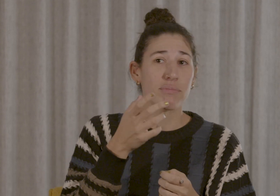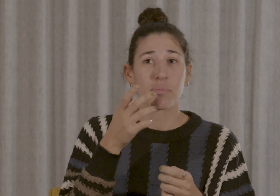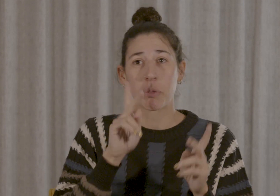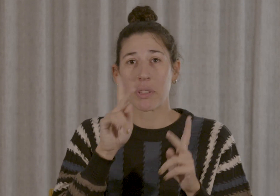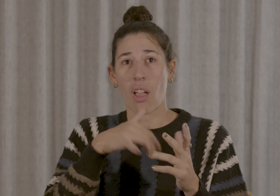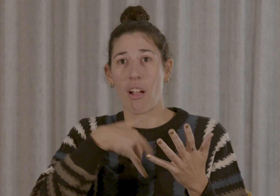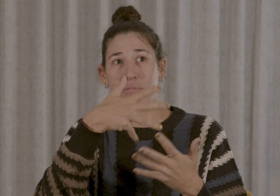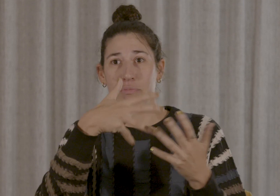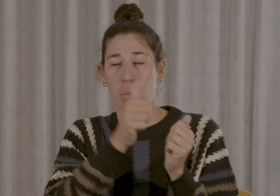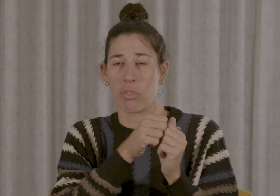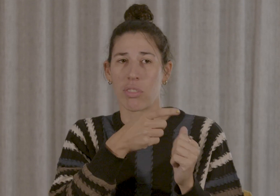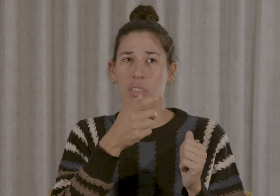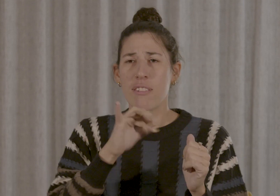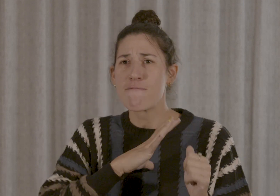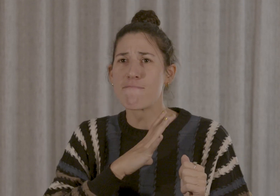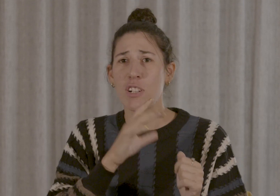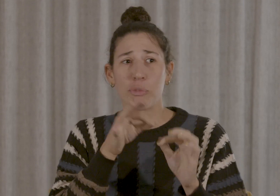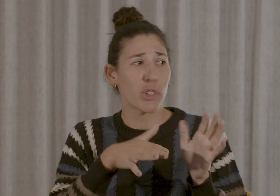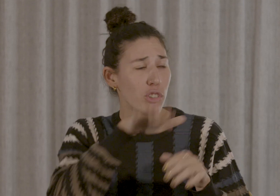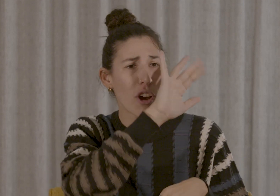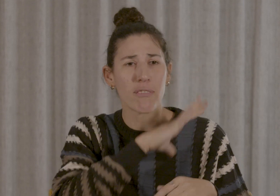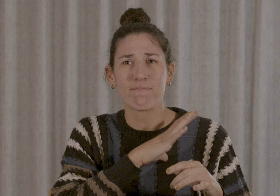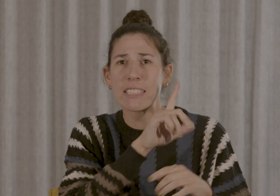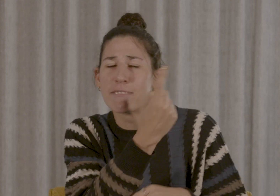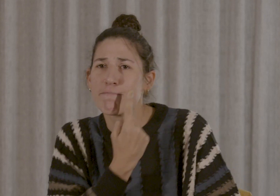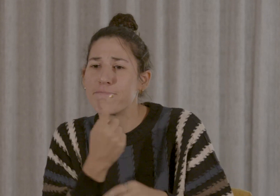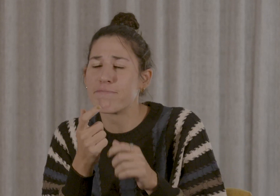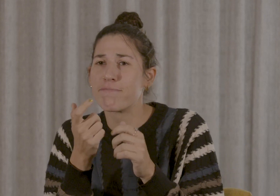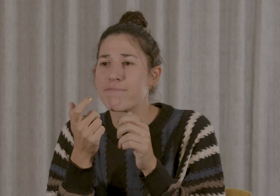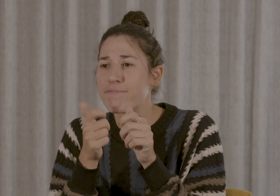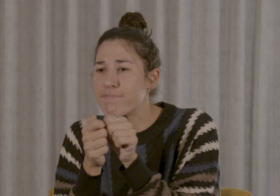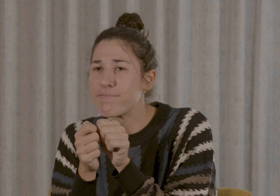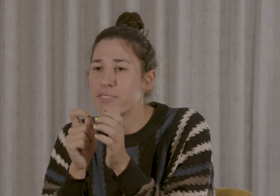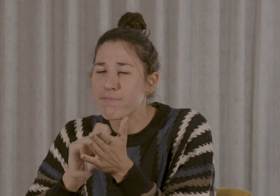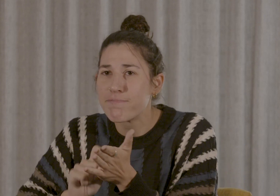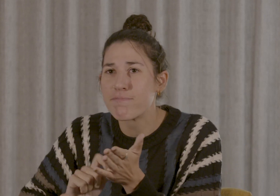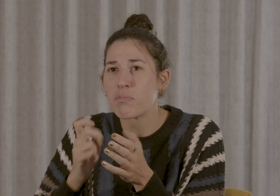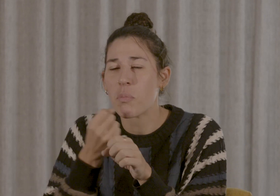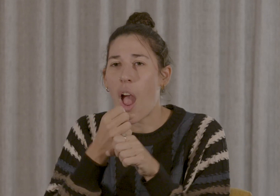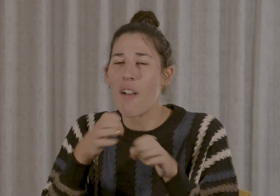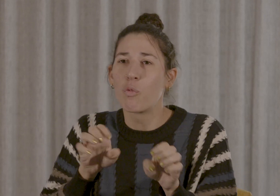The other students would realize that I had dismissed the interpreters, so would come over with their phone